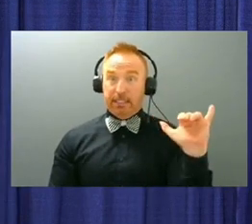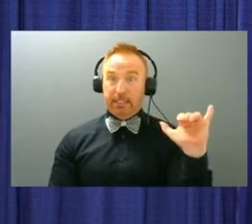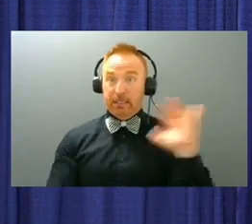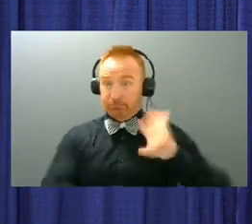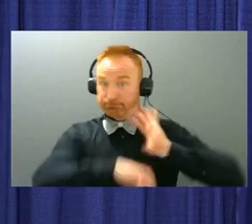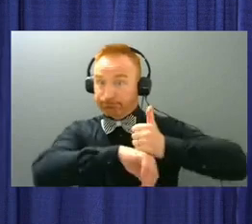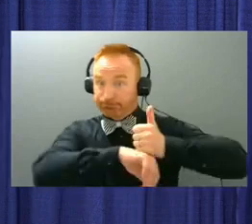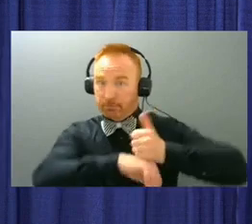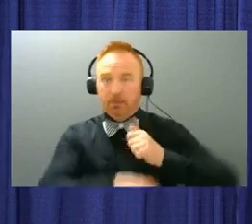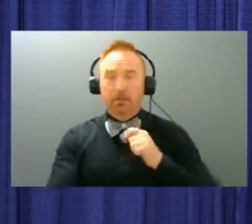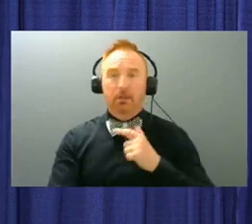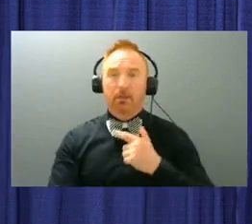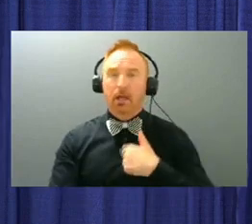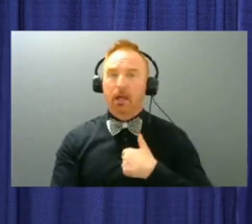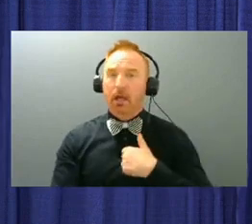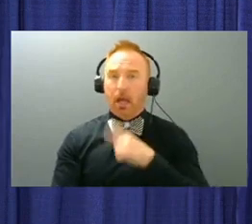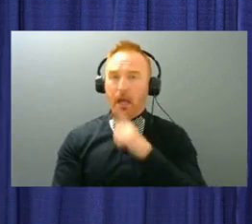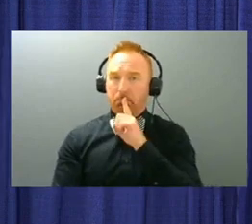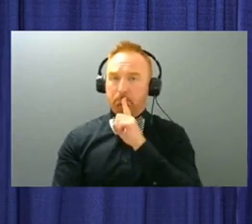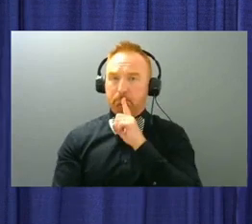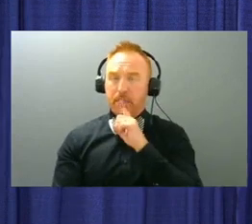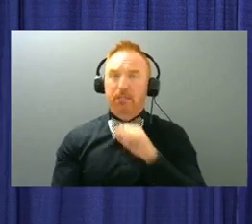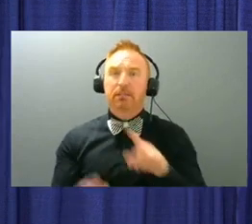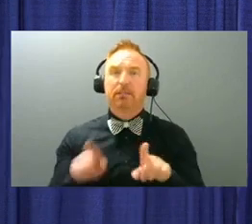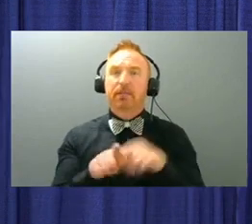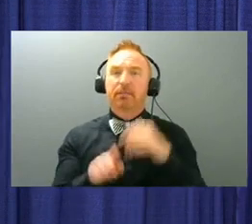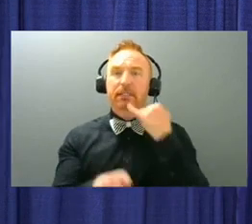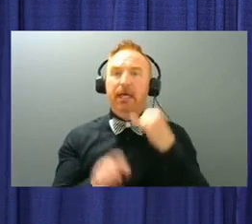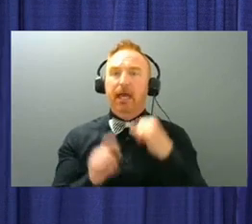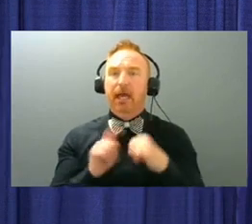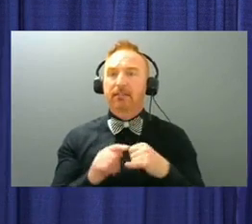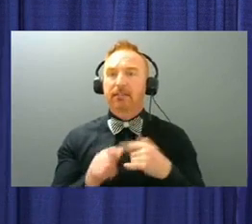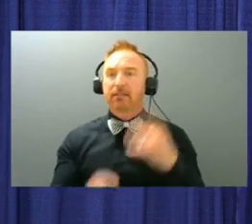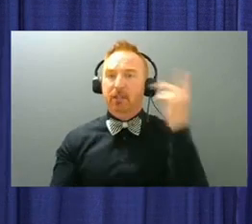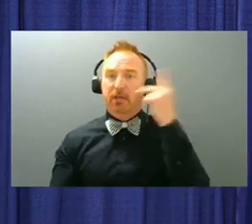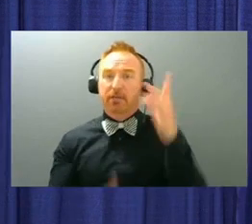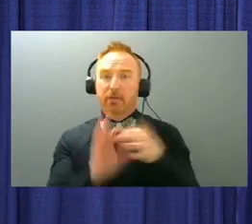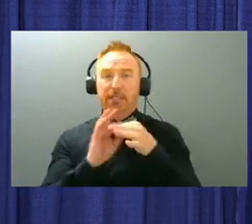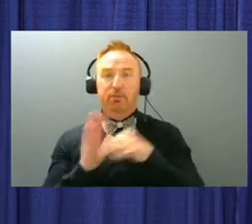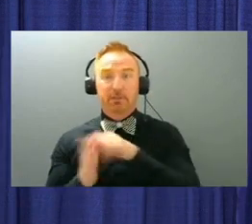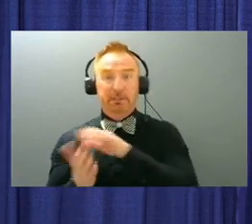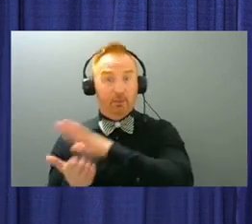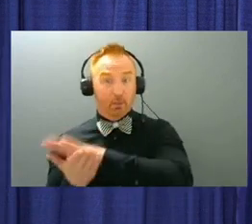I think that, again, it is similar to the approaches I have